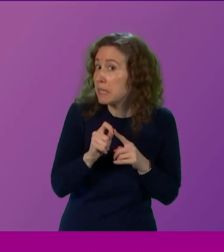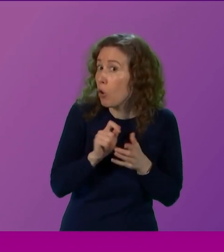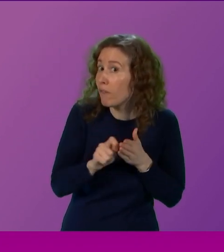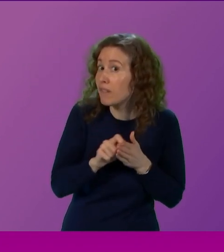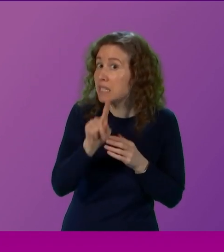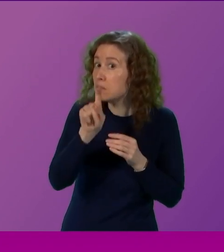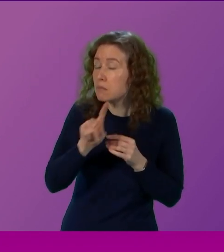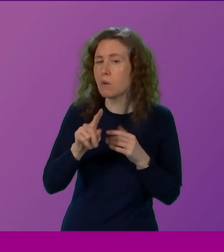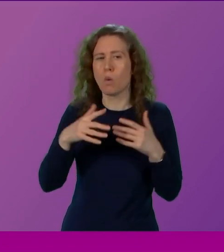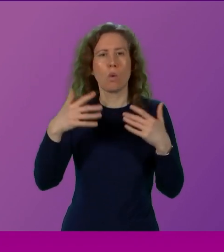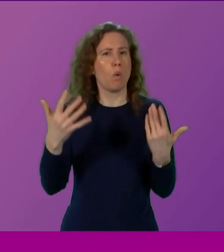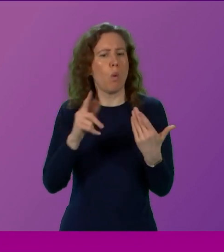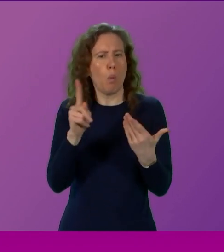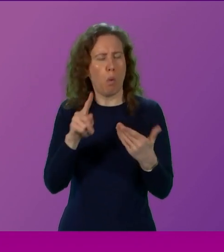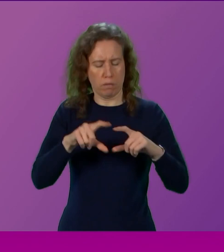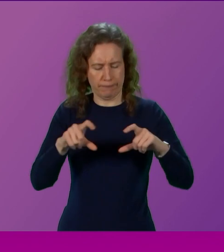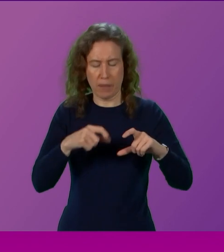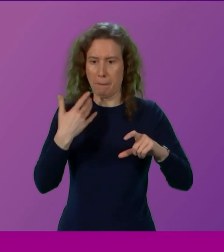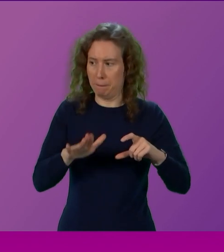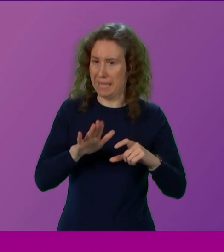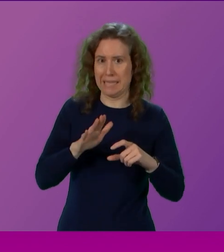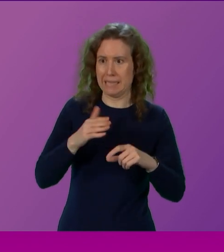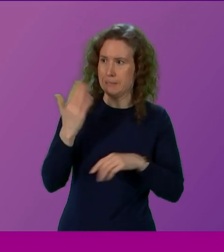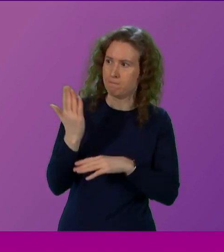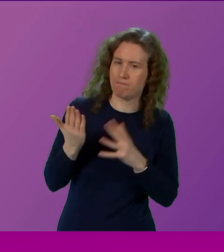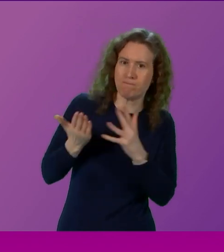sanctions are being applied to those who are being disruptive? Are their names